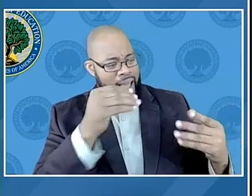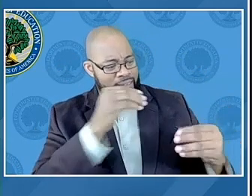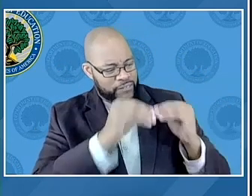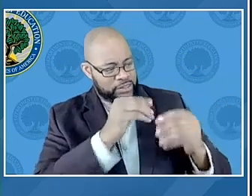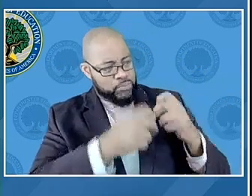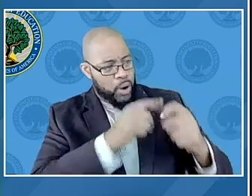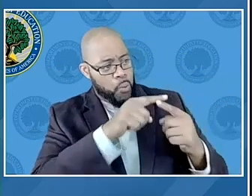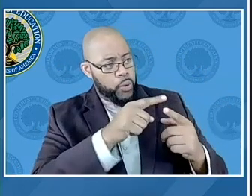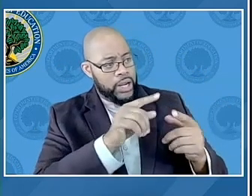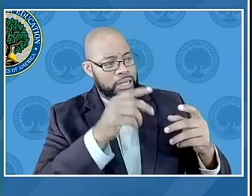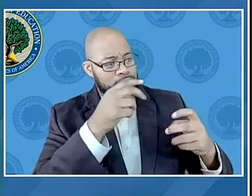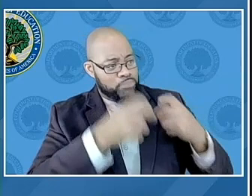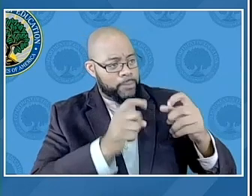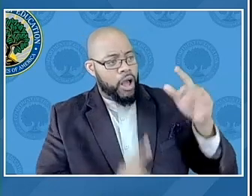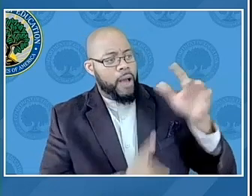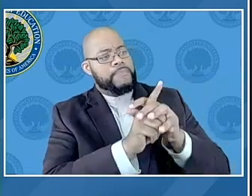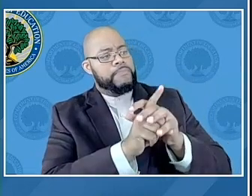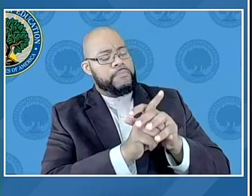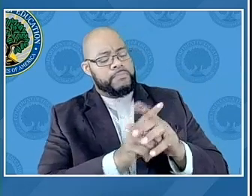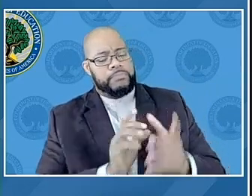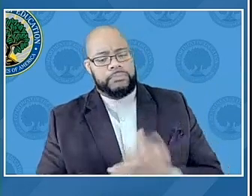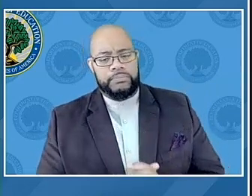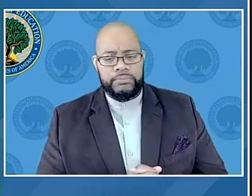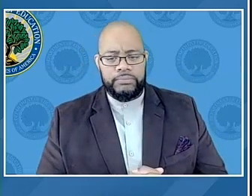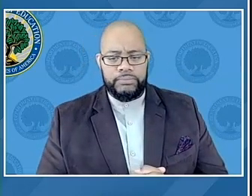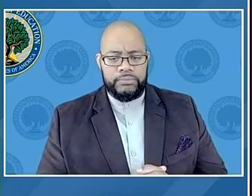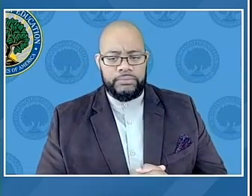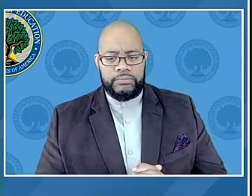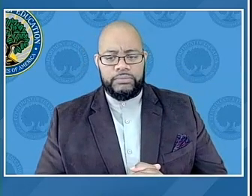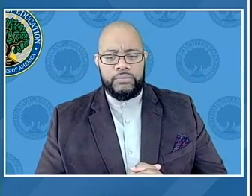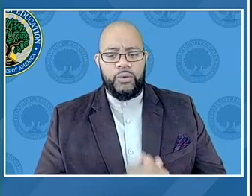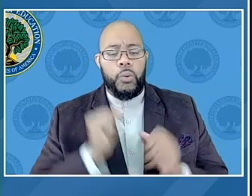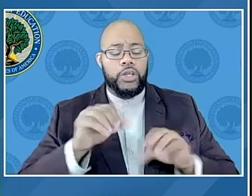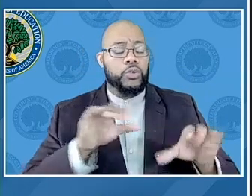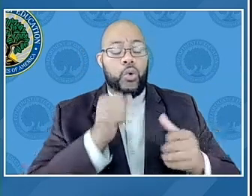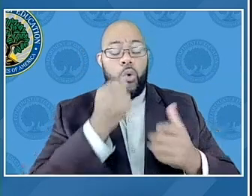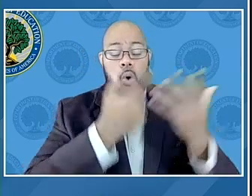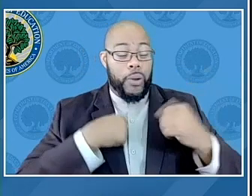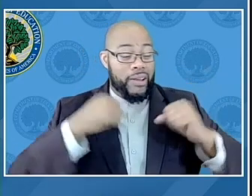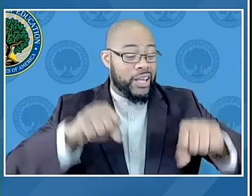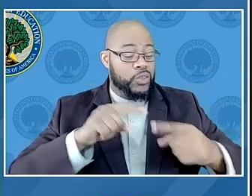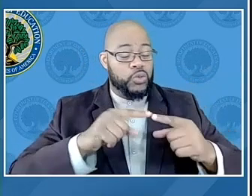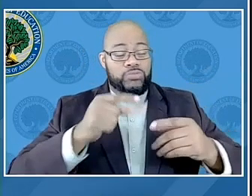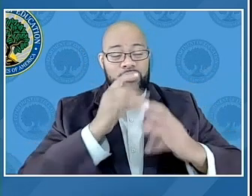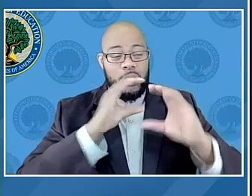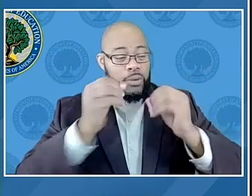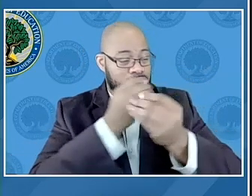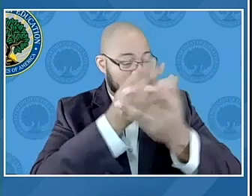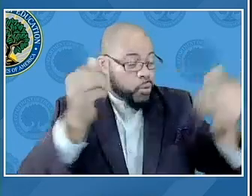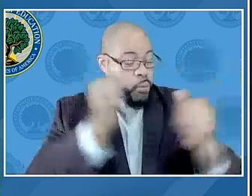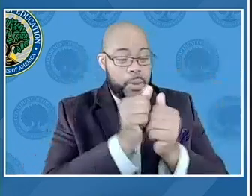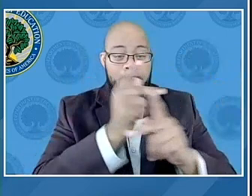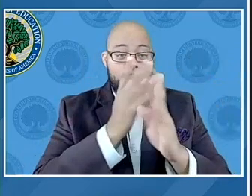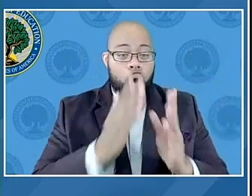servicers. We can do all that we can to communicate with our borrowers. We know our schools are doing excellent